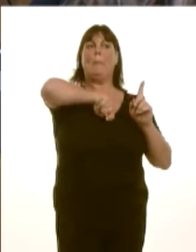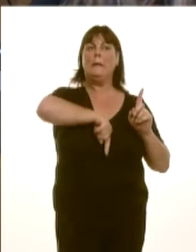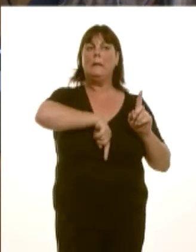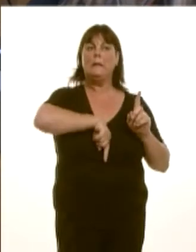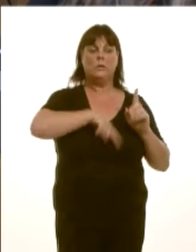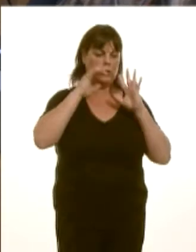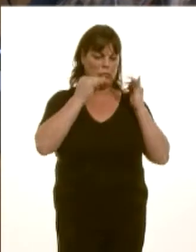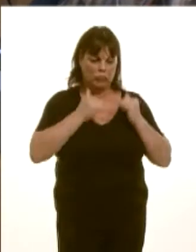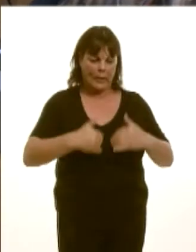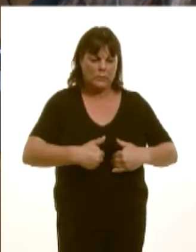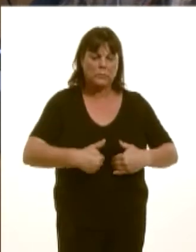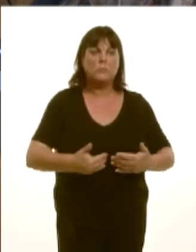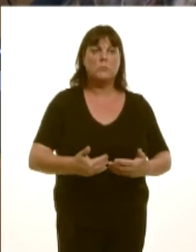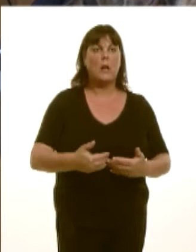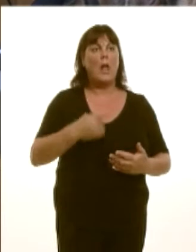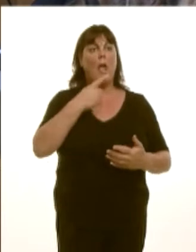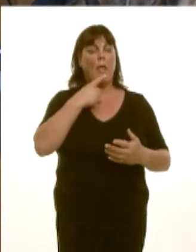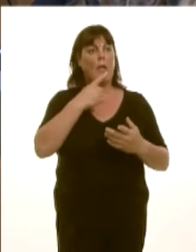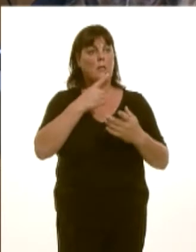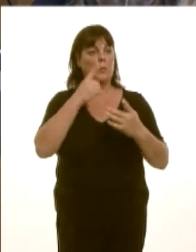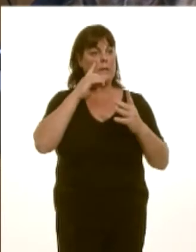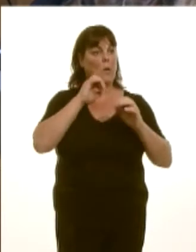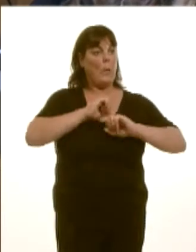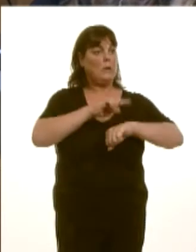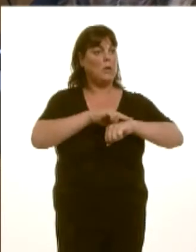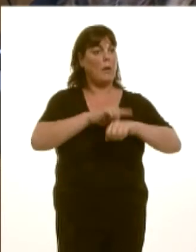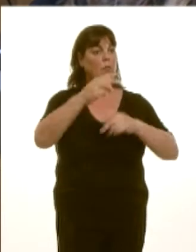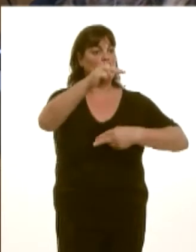That improvement is expected by the end of March next year, at the latest.